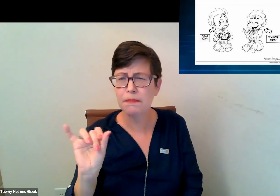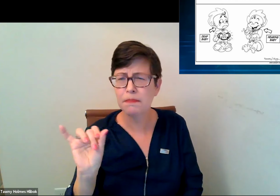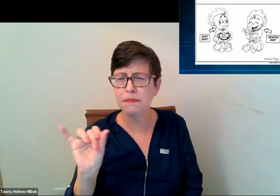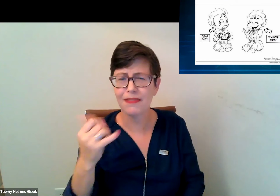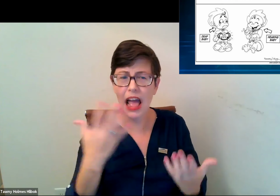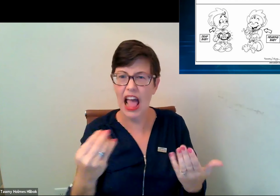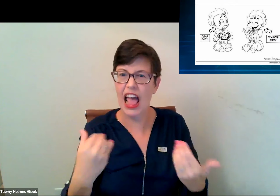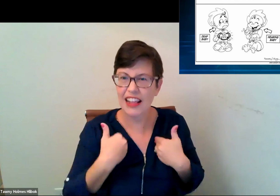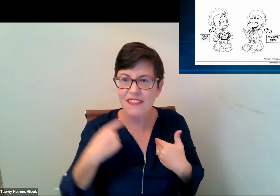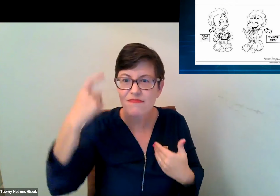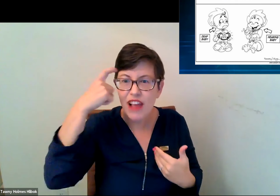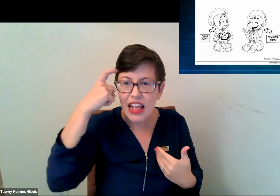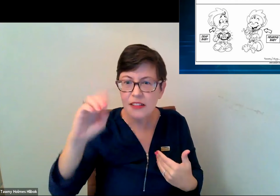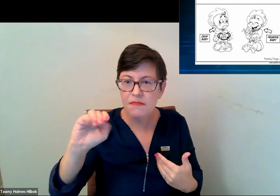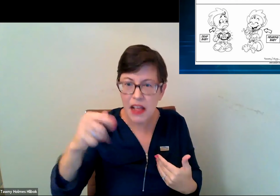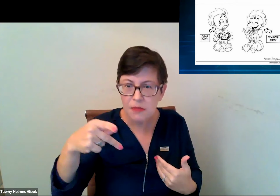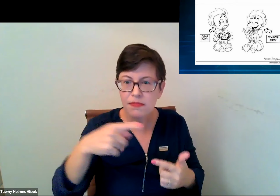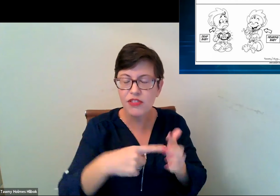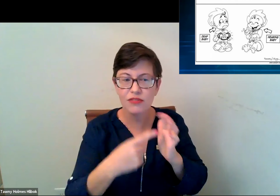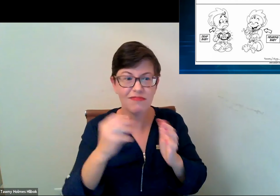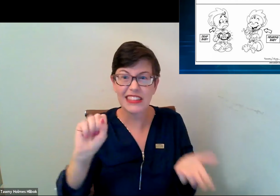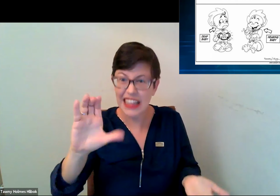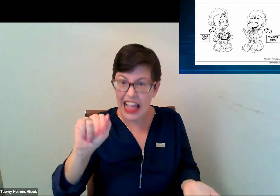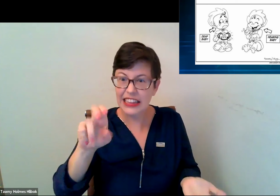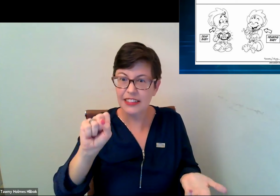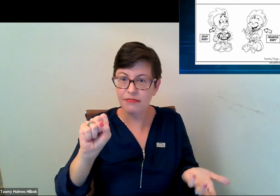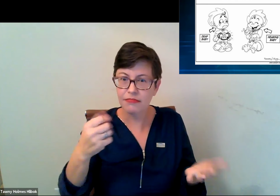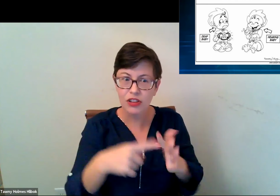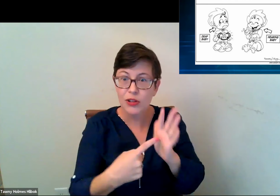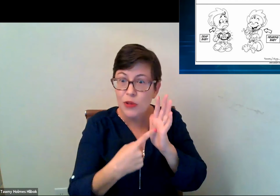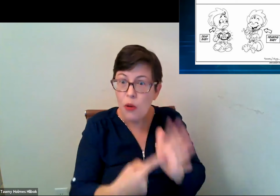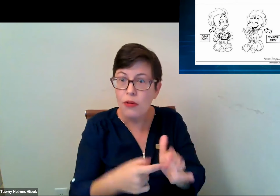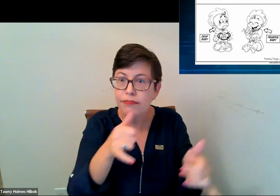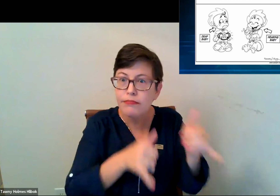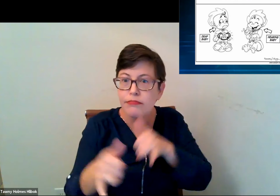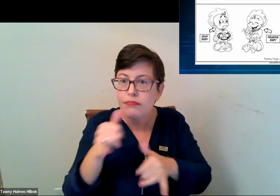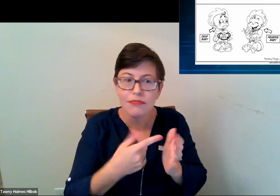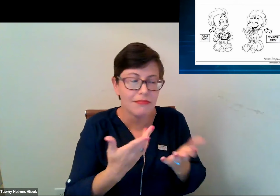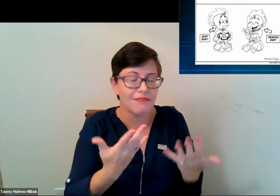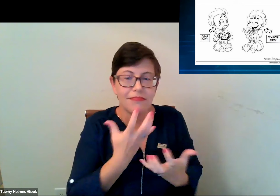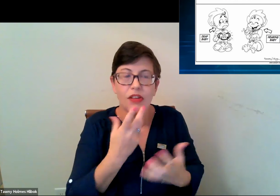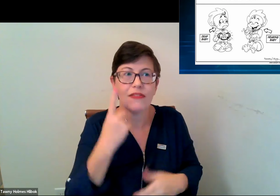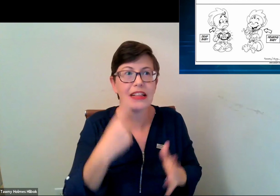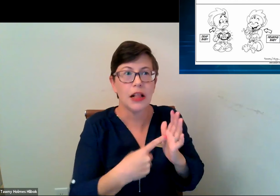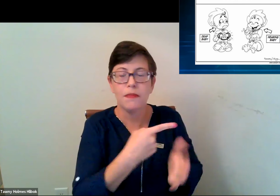Even though that we continue to say what a wonderful benefit is it to hearing people, it is not being demonstrated for deaf people.